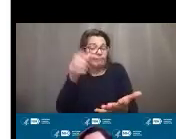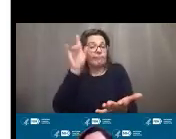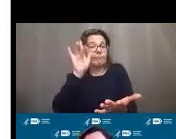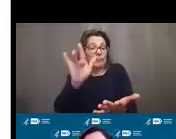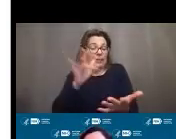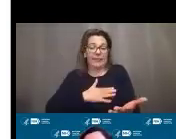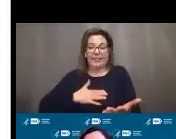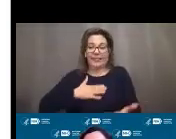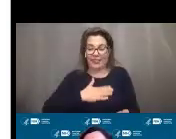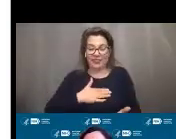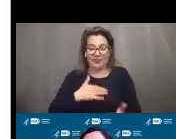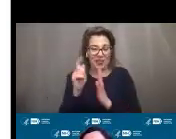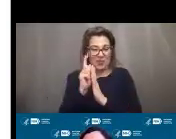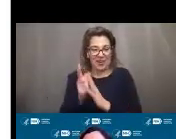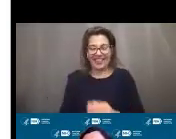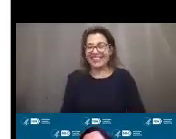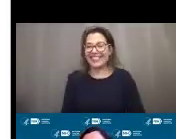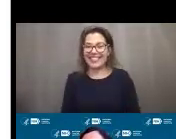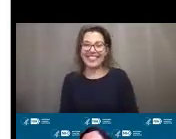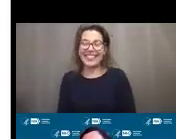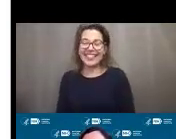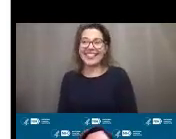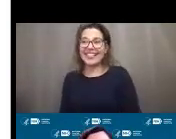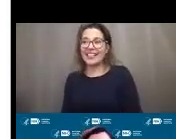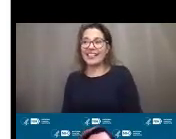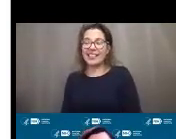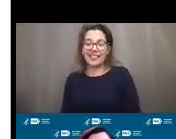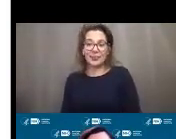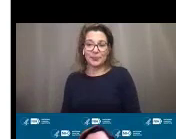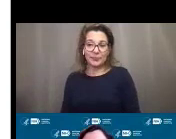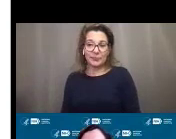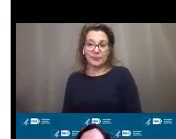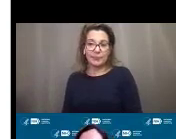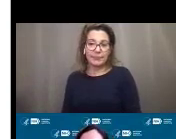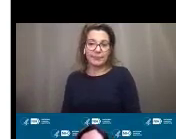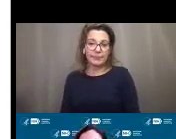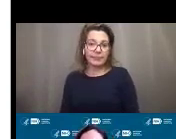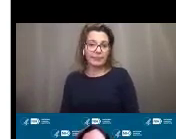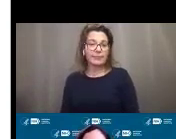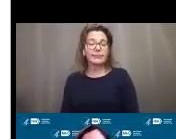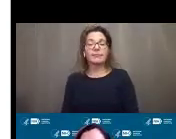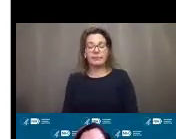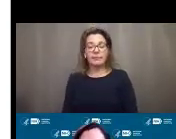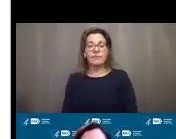I realize that you may not have a substantial R01 grant yet,